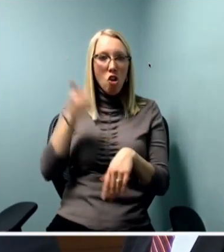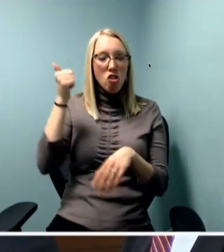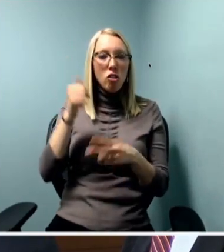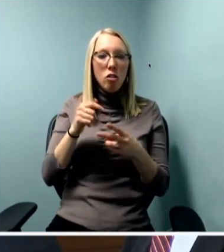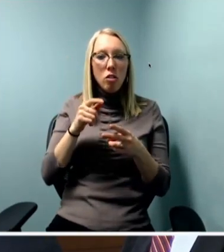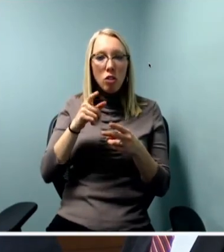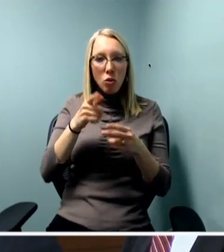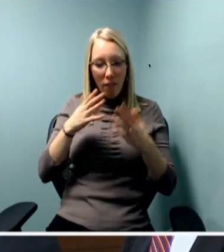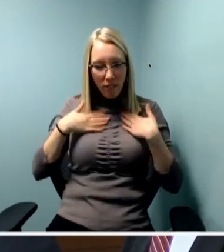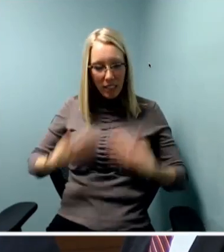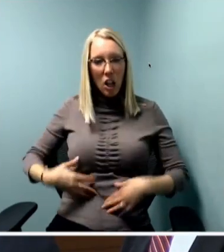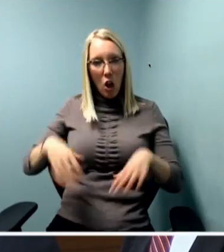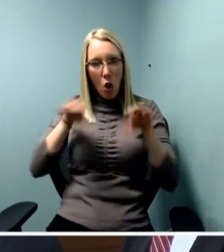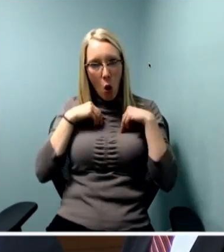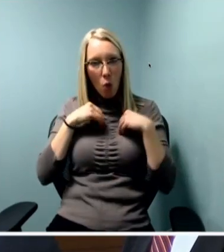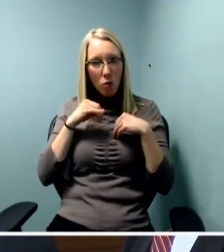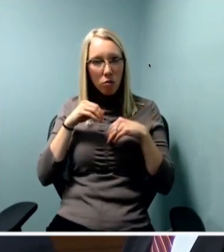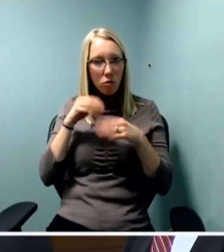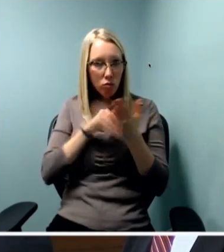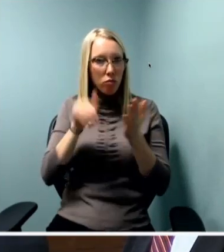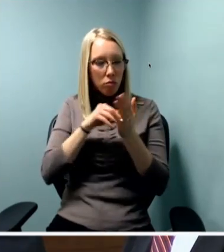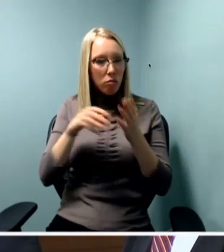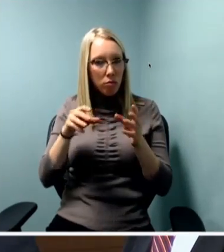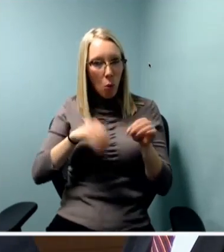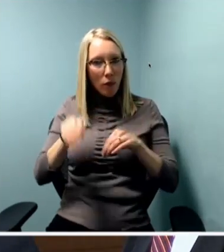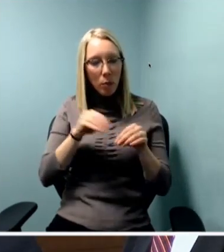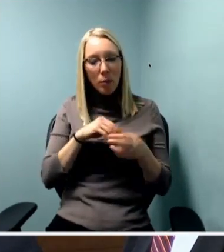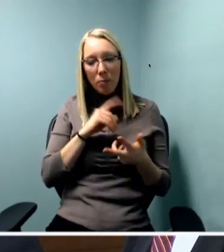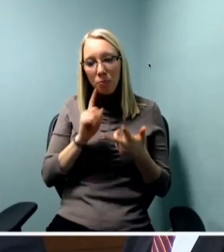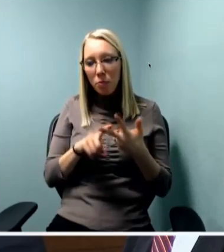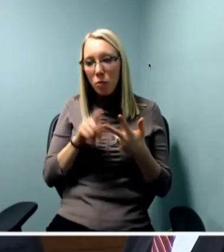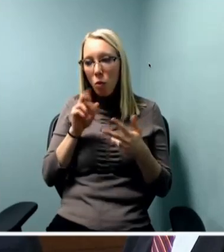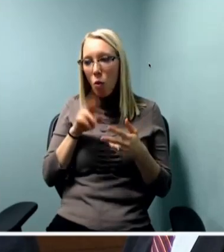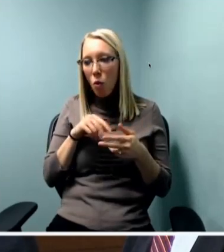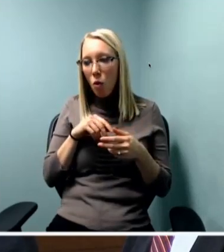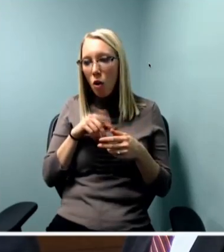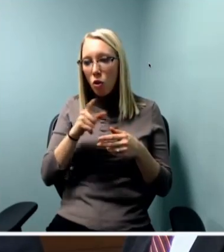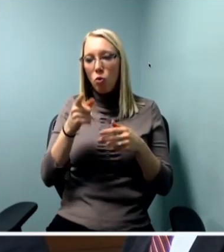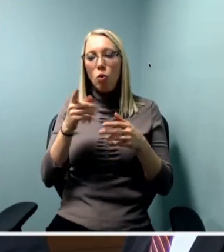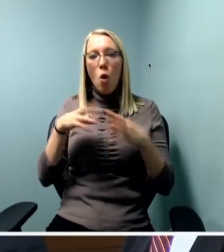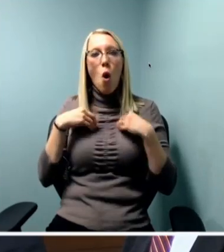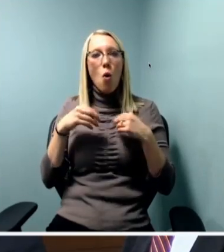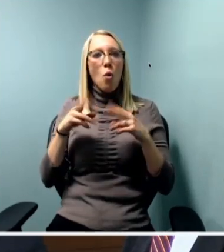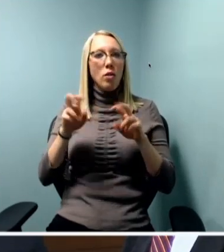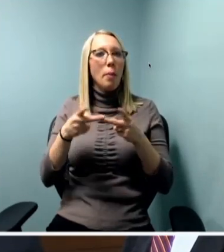you're talking about positioning in your body and where you were in the place.